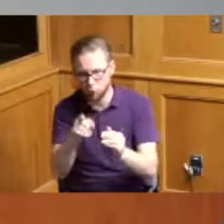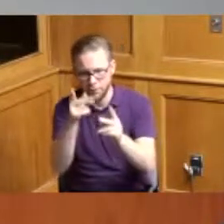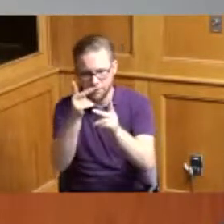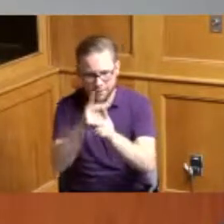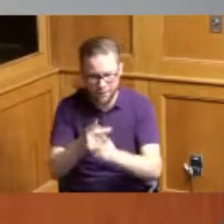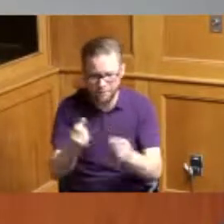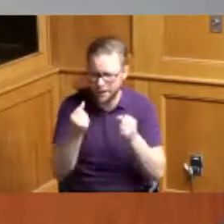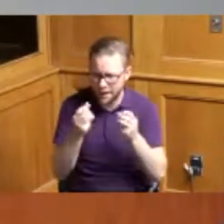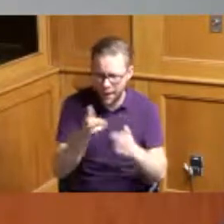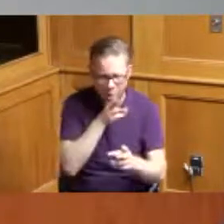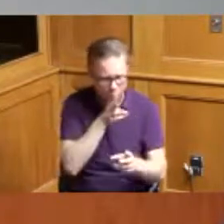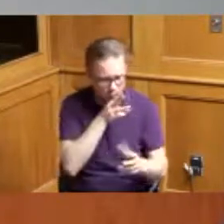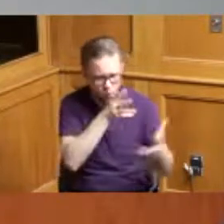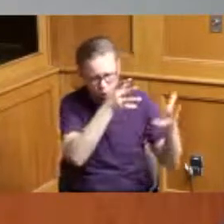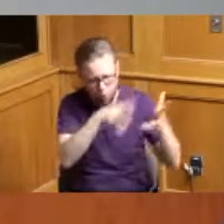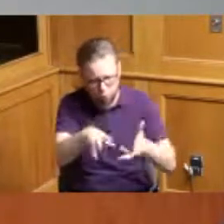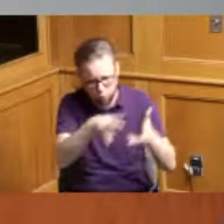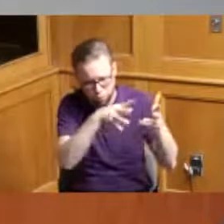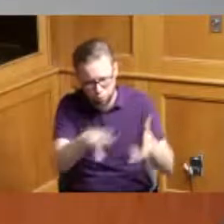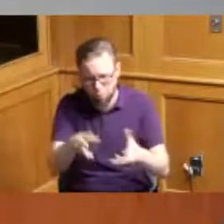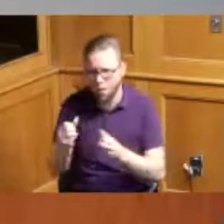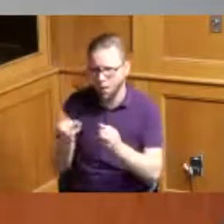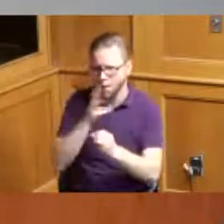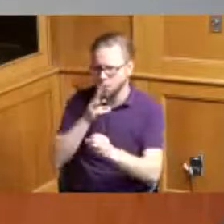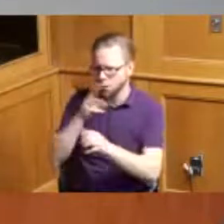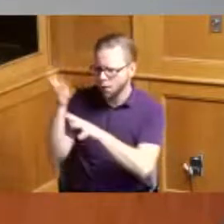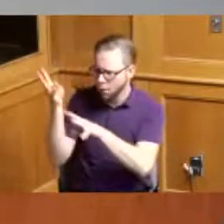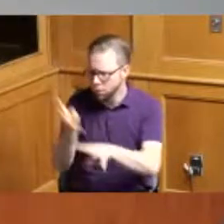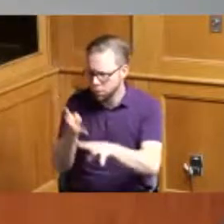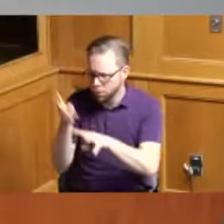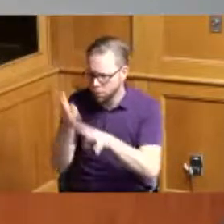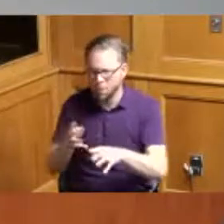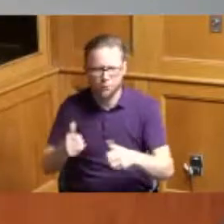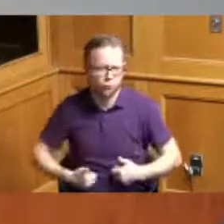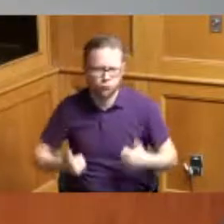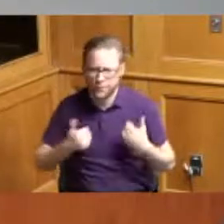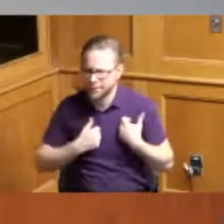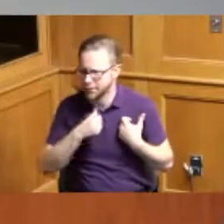system by one property owner whether it's commercial or residential versus the other